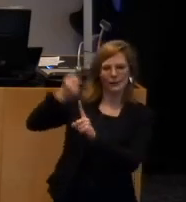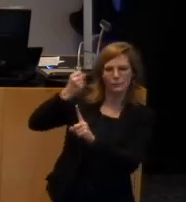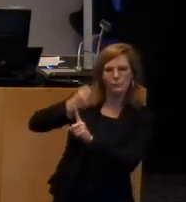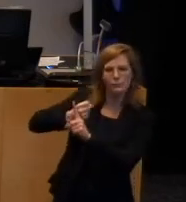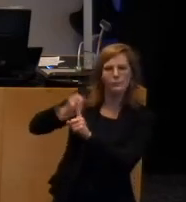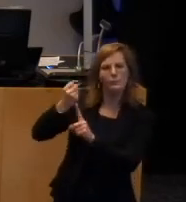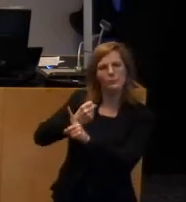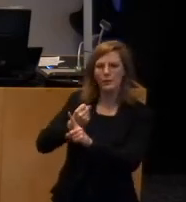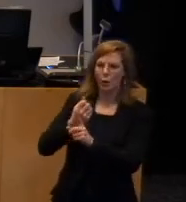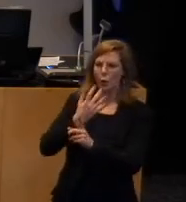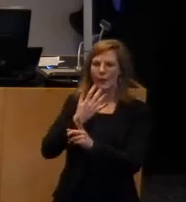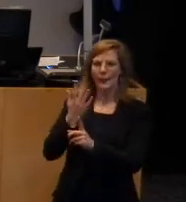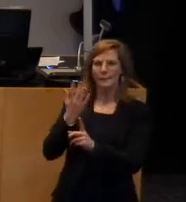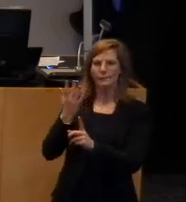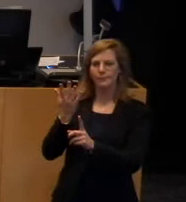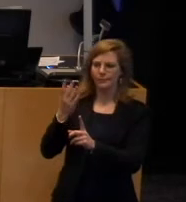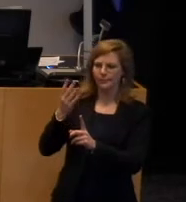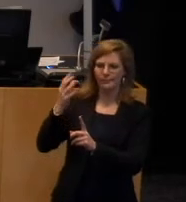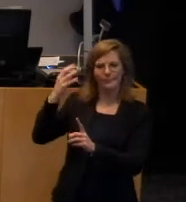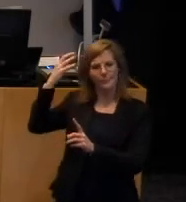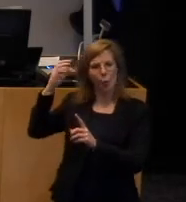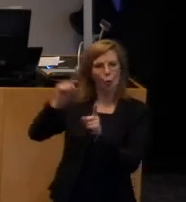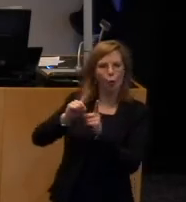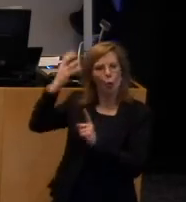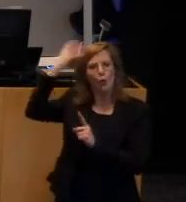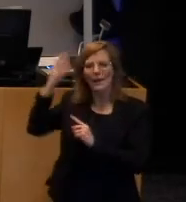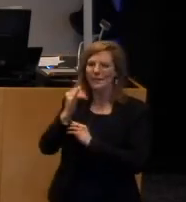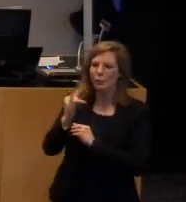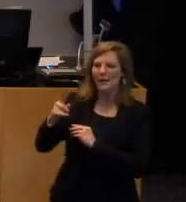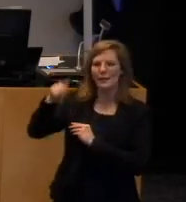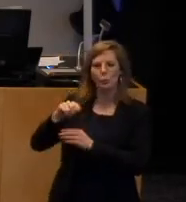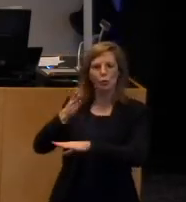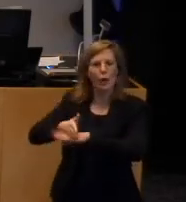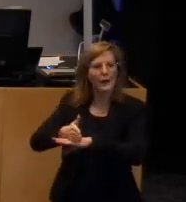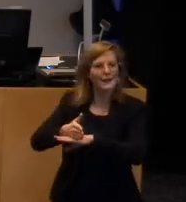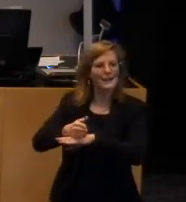advocates for the accessibility of this type of information in Flemish Sign Language.